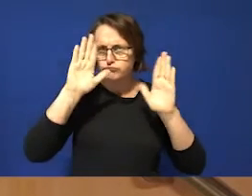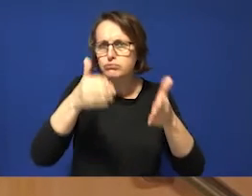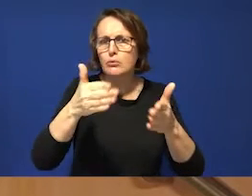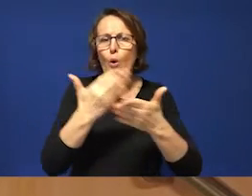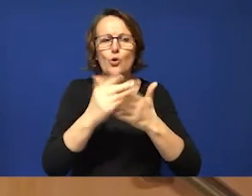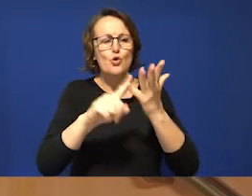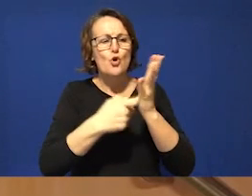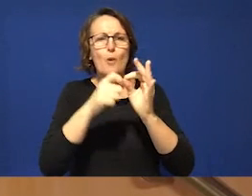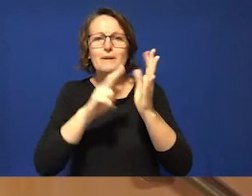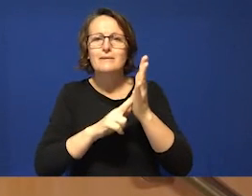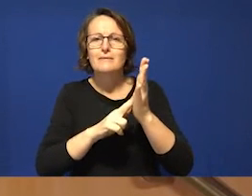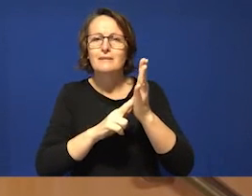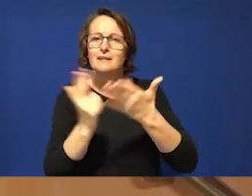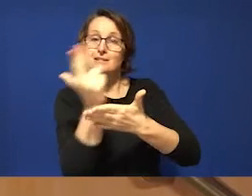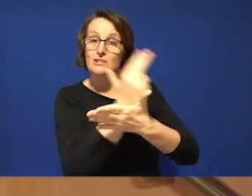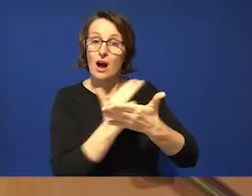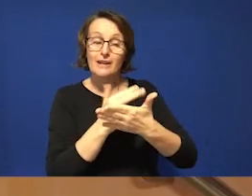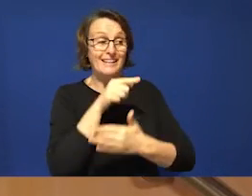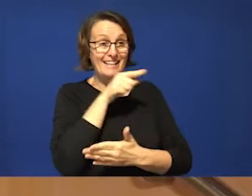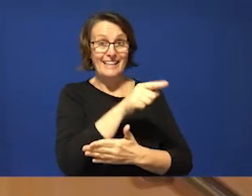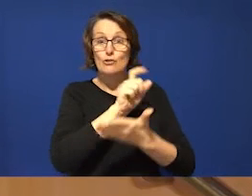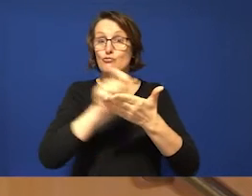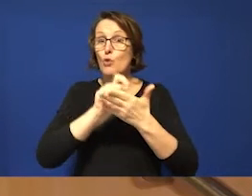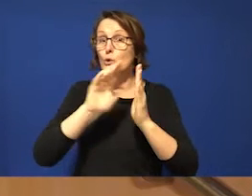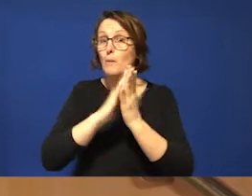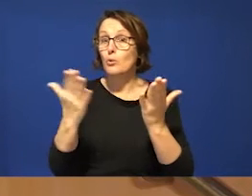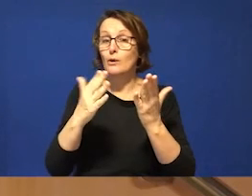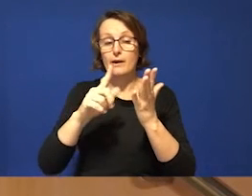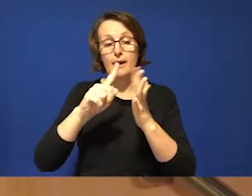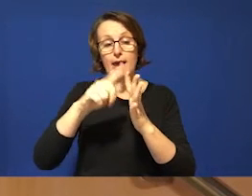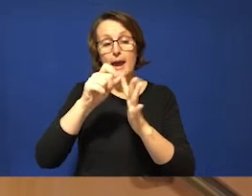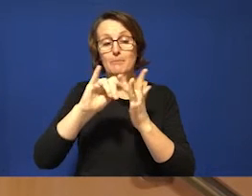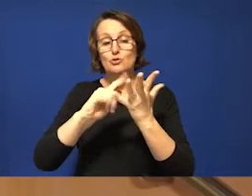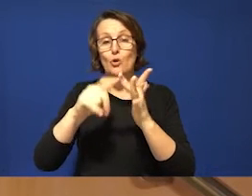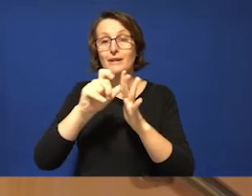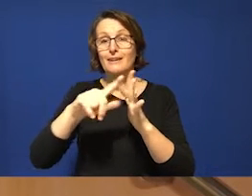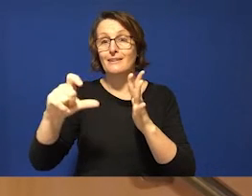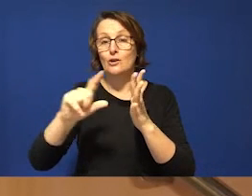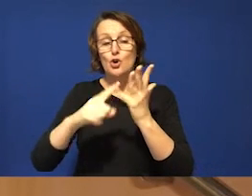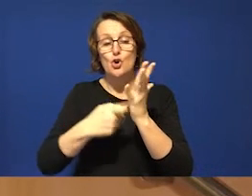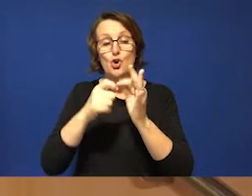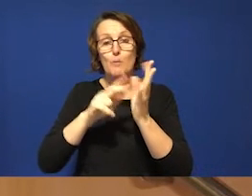In 2015, he authored the book Episodic Urbanism and his practices won more than 75